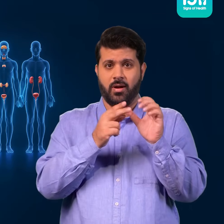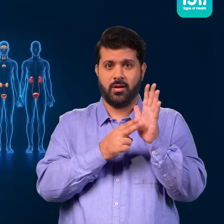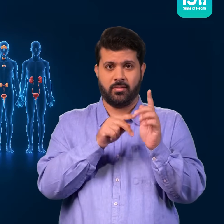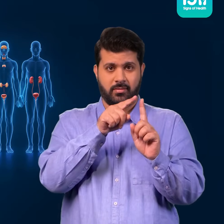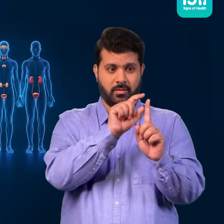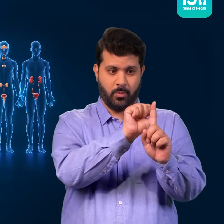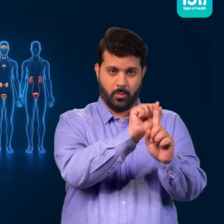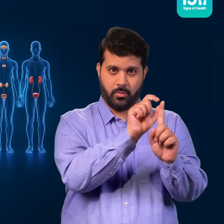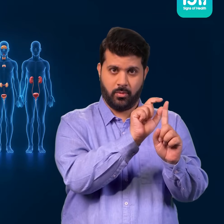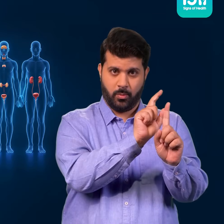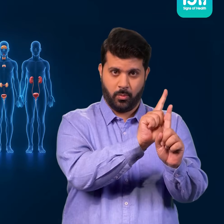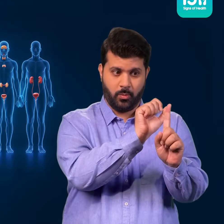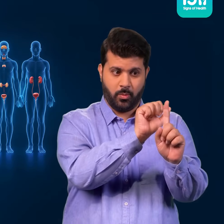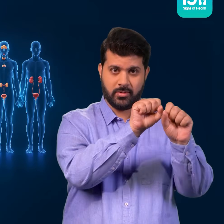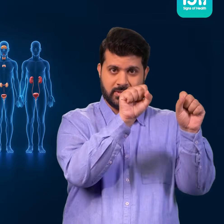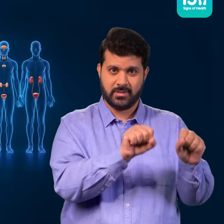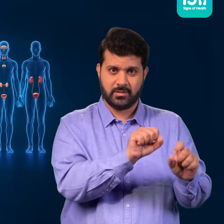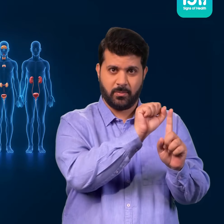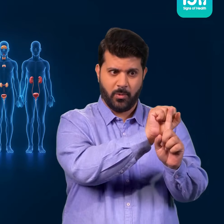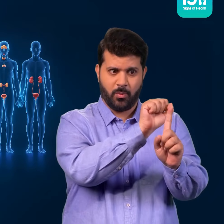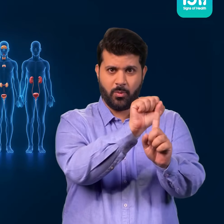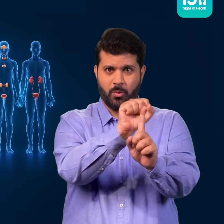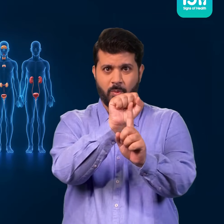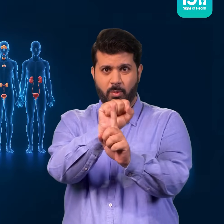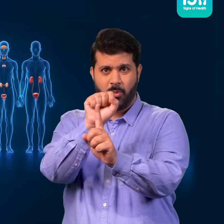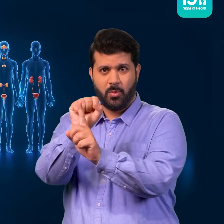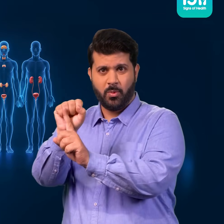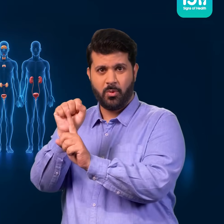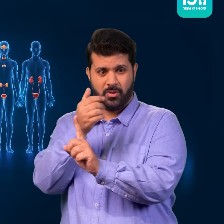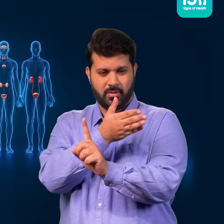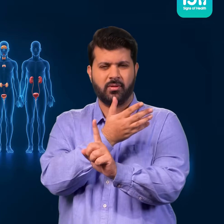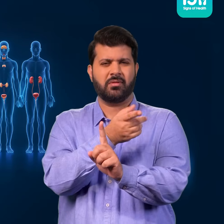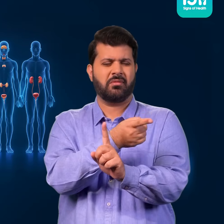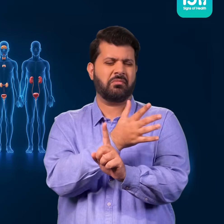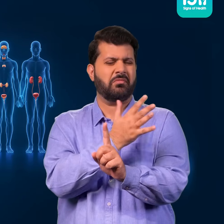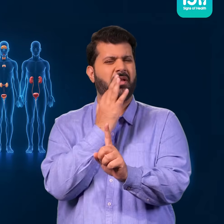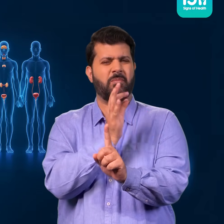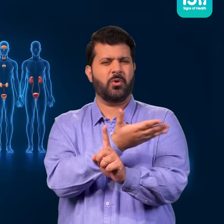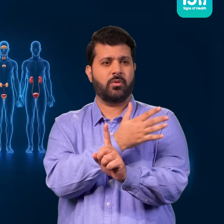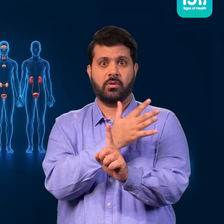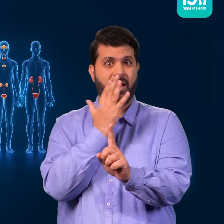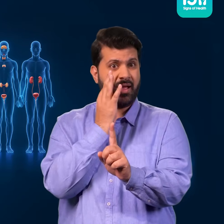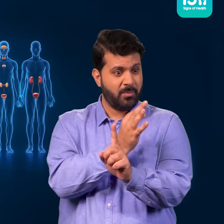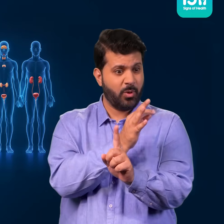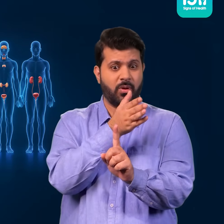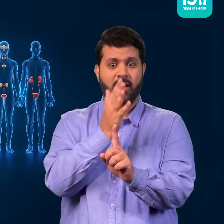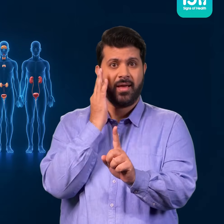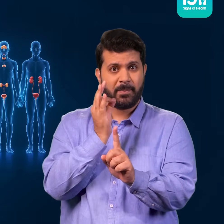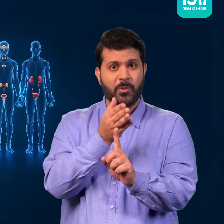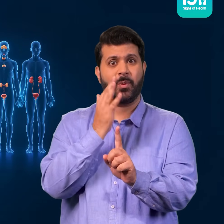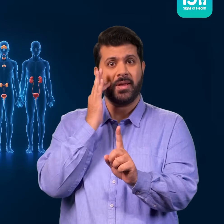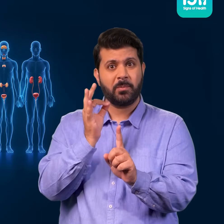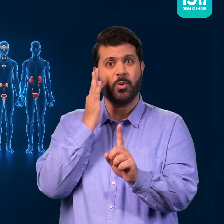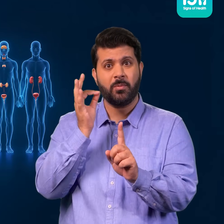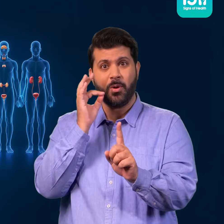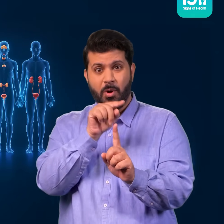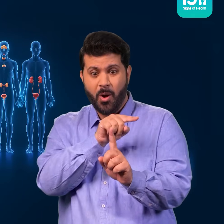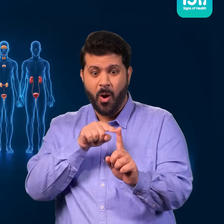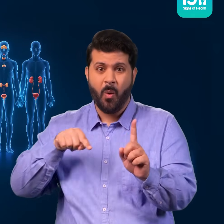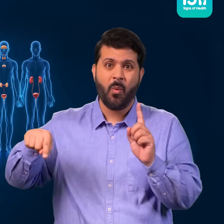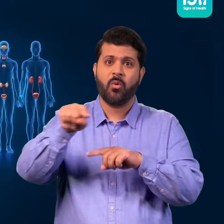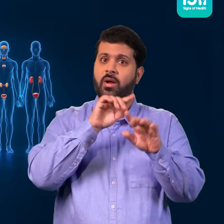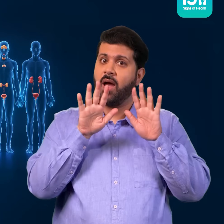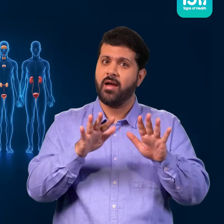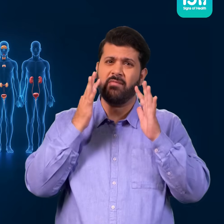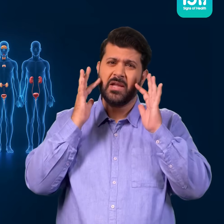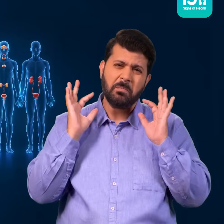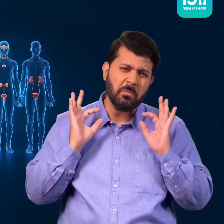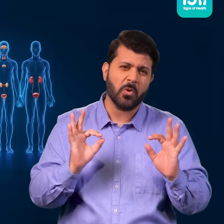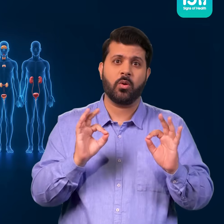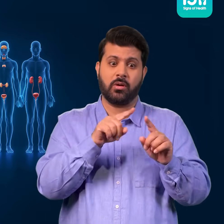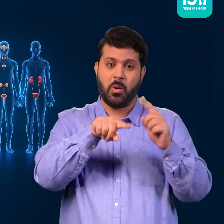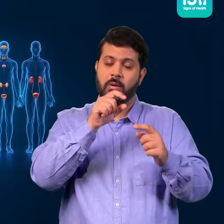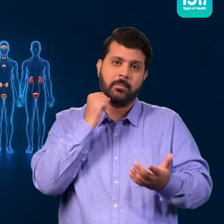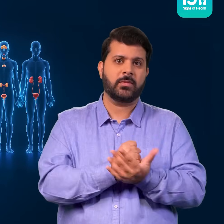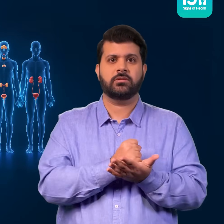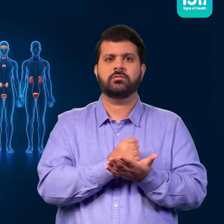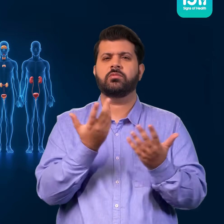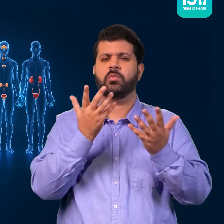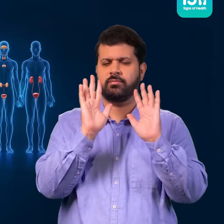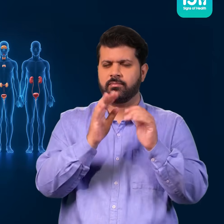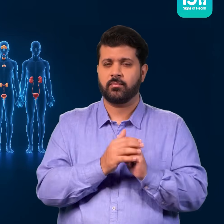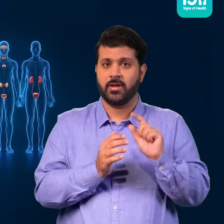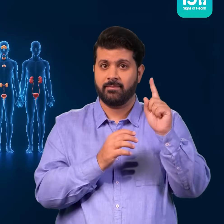All organ systems work continuously and are essential. What are they?